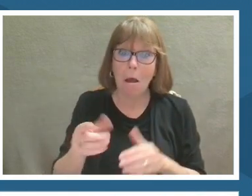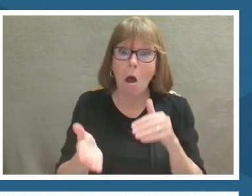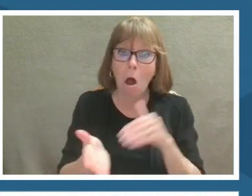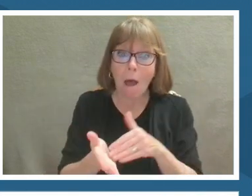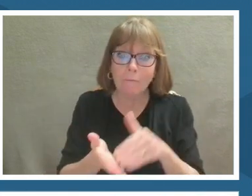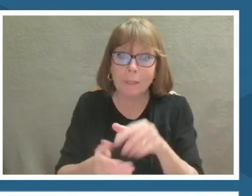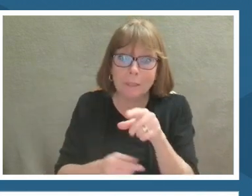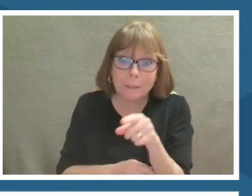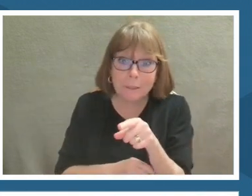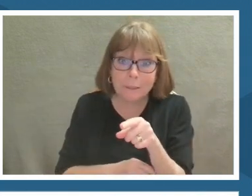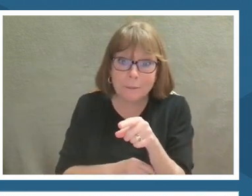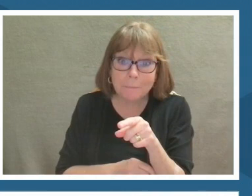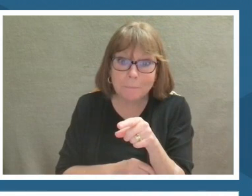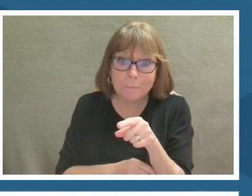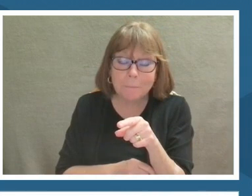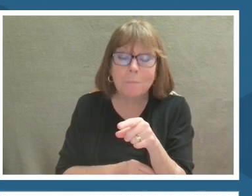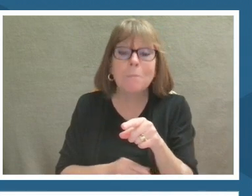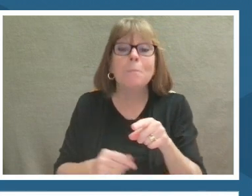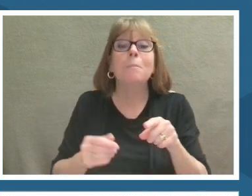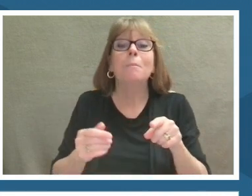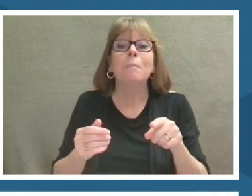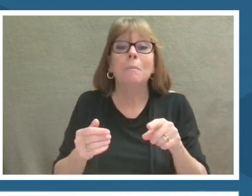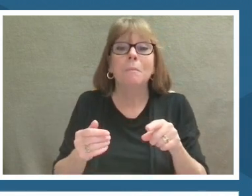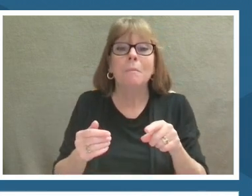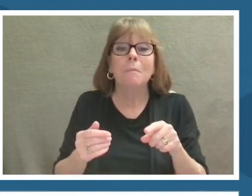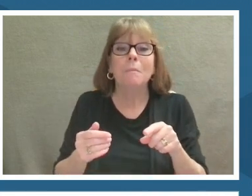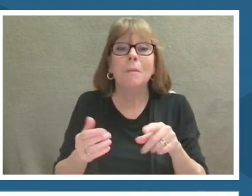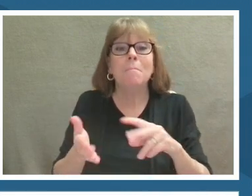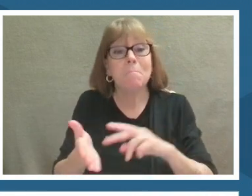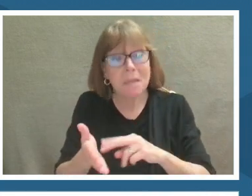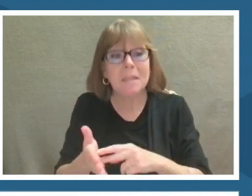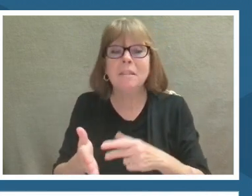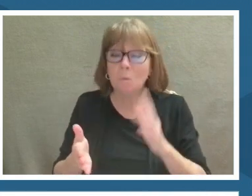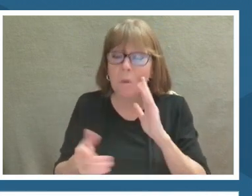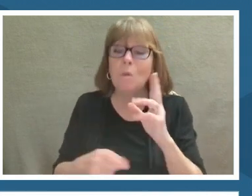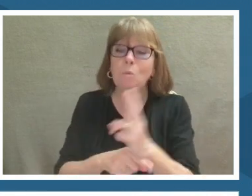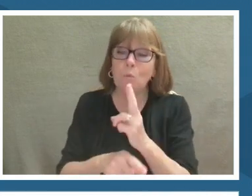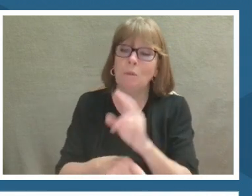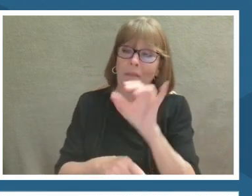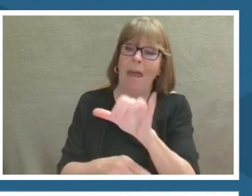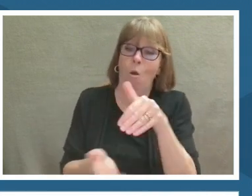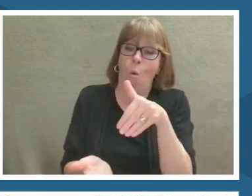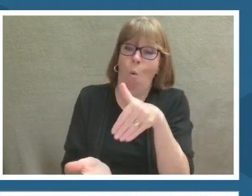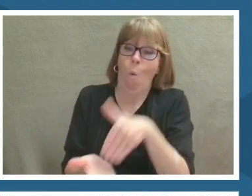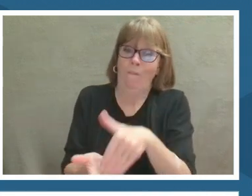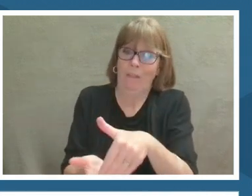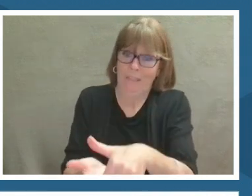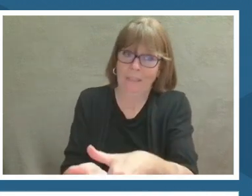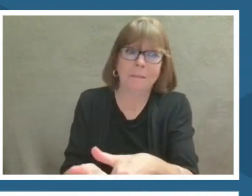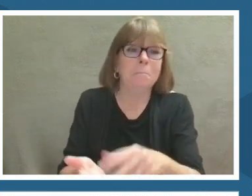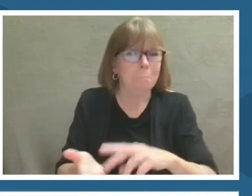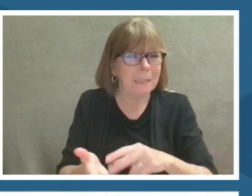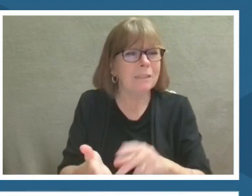they're going to often use this type of method and that they really aspire to teach